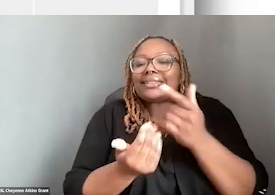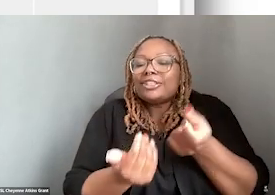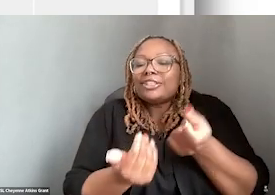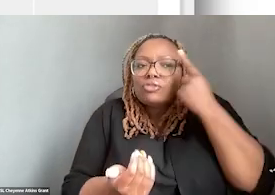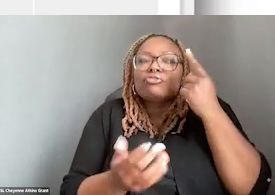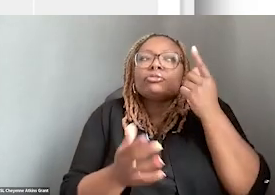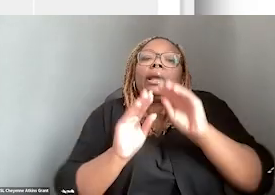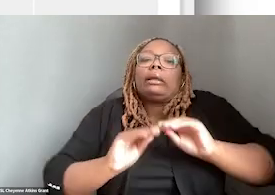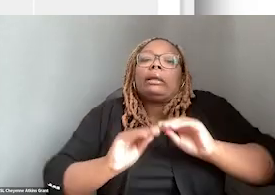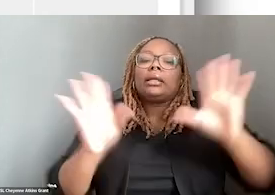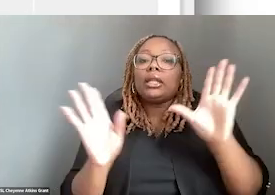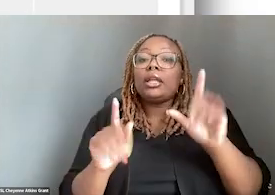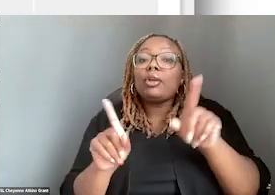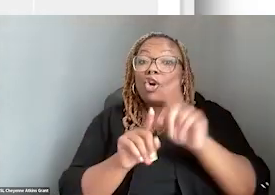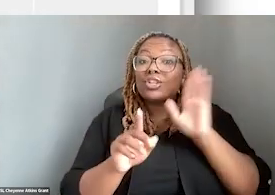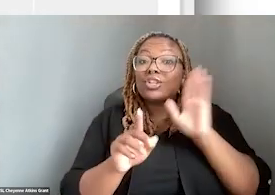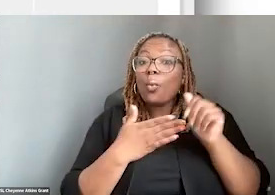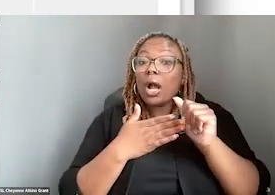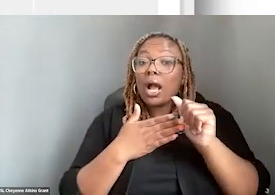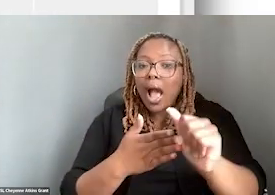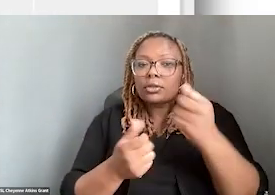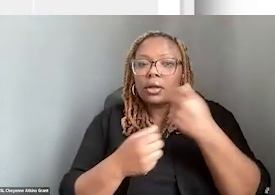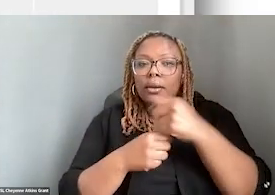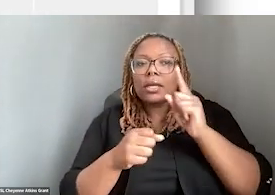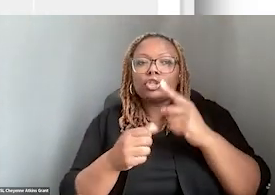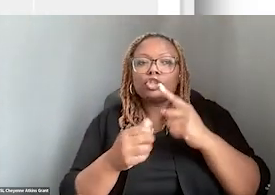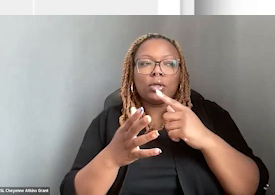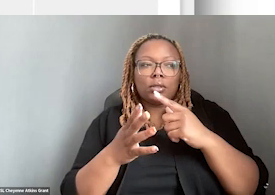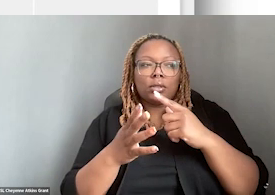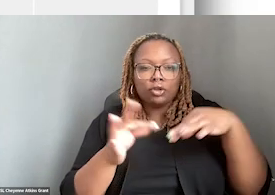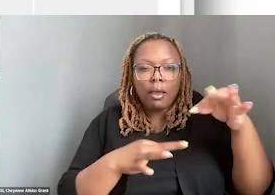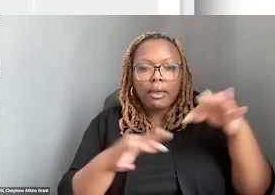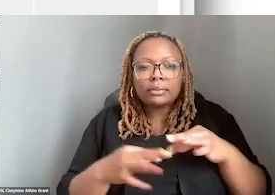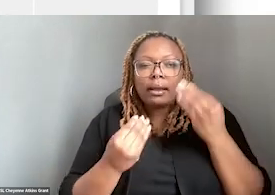It guides you along the way. It makes sure that you're entering information the way